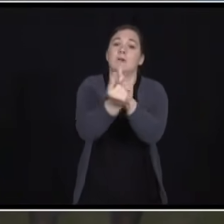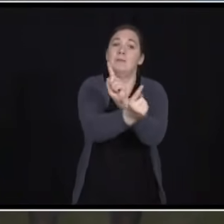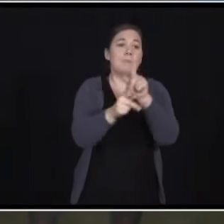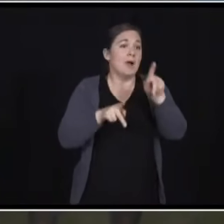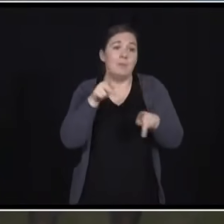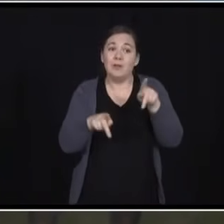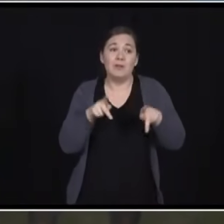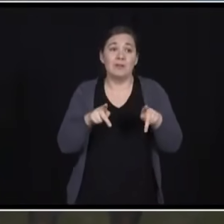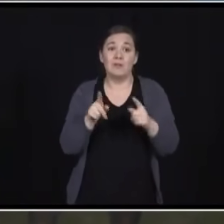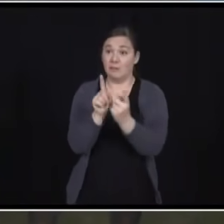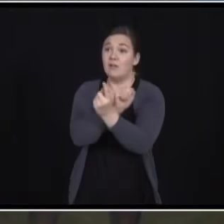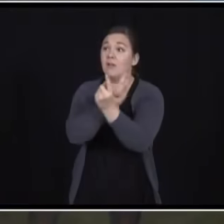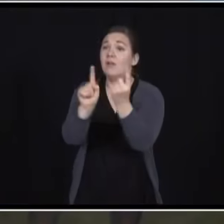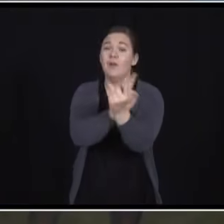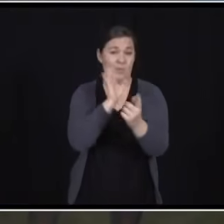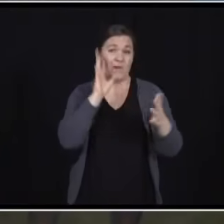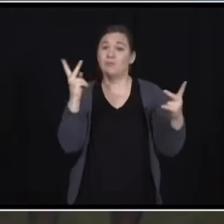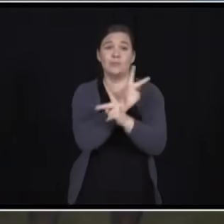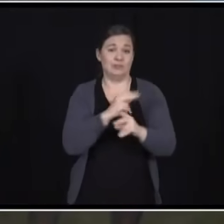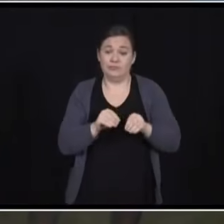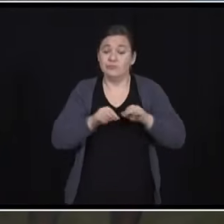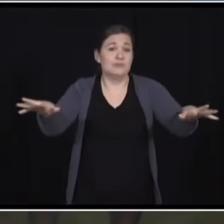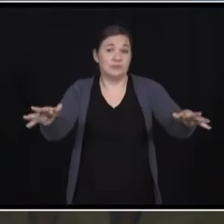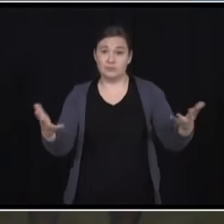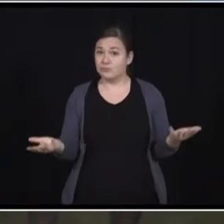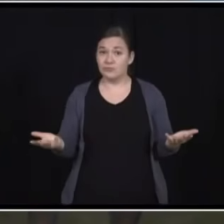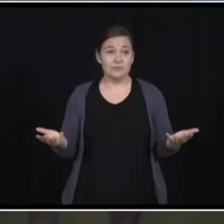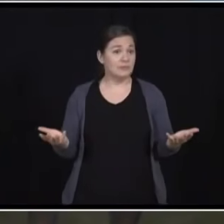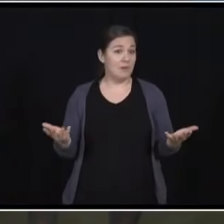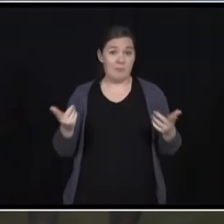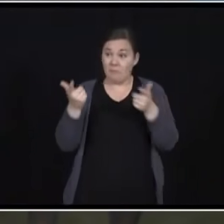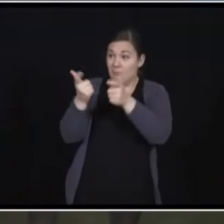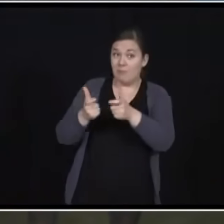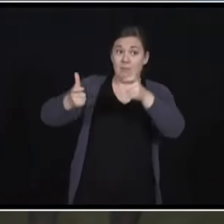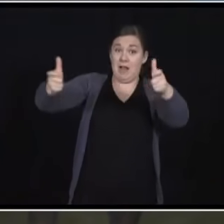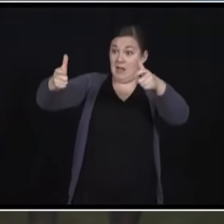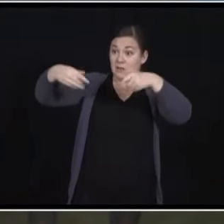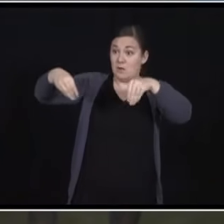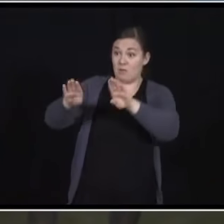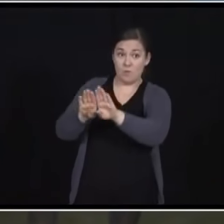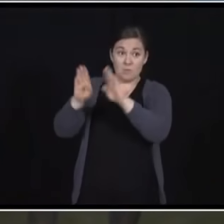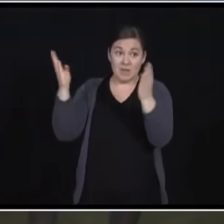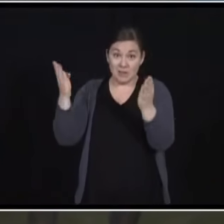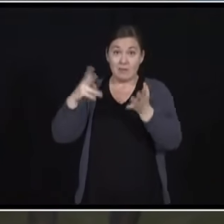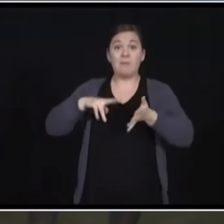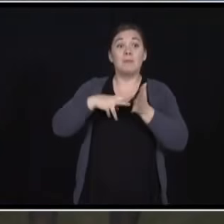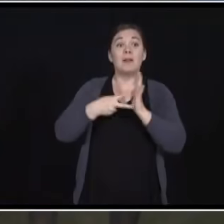those areas don't go out if you don't need to and minimize encounters with other people because that is how this infection spreads.